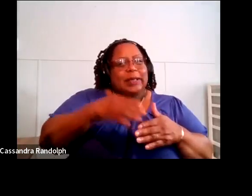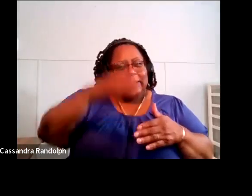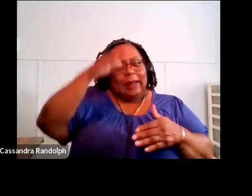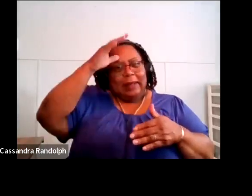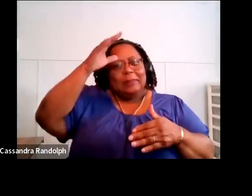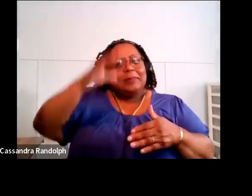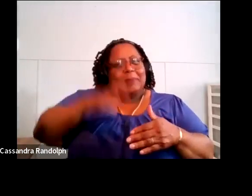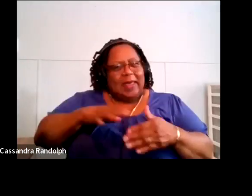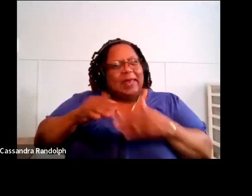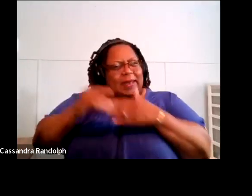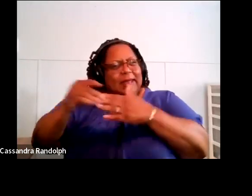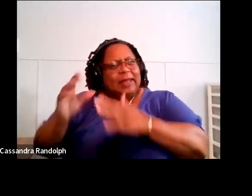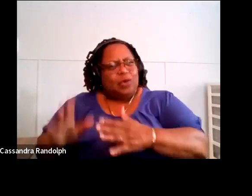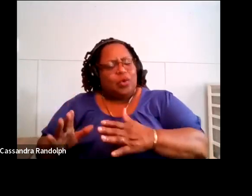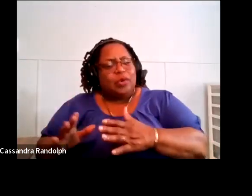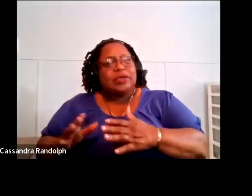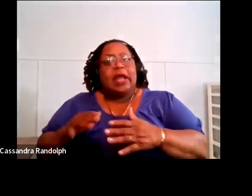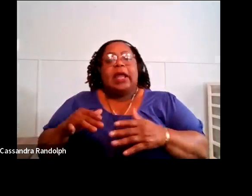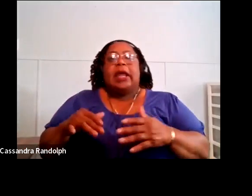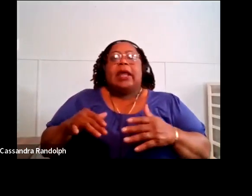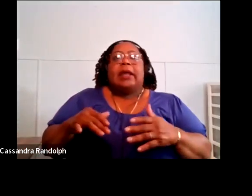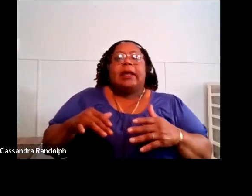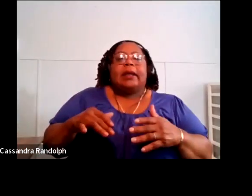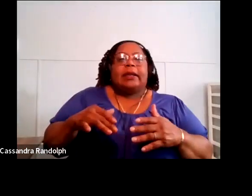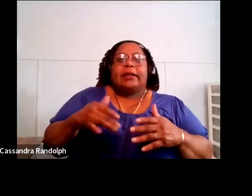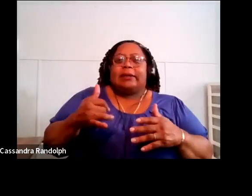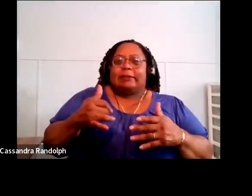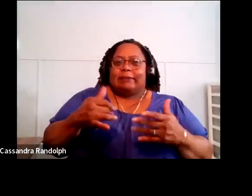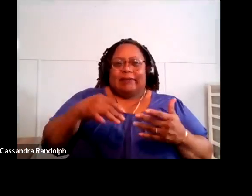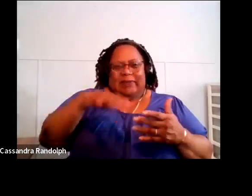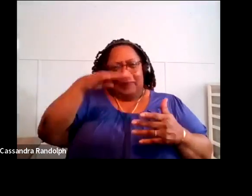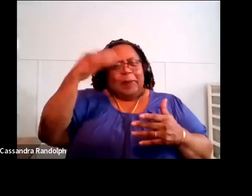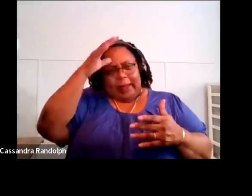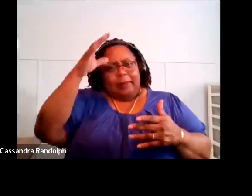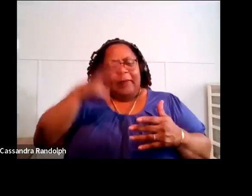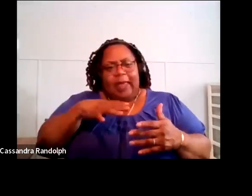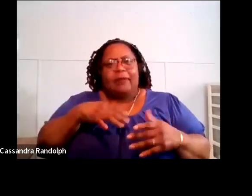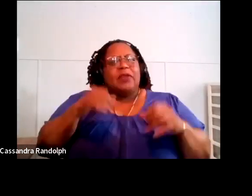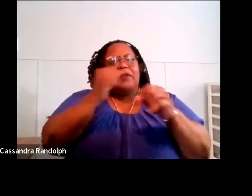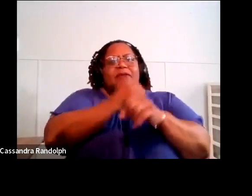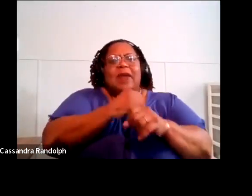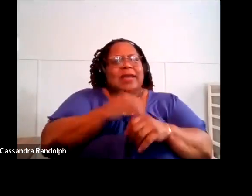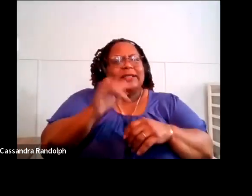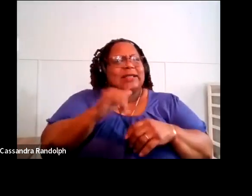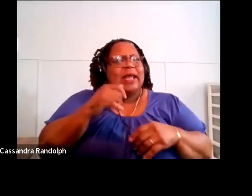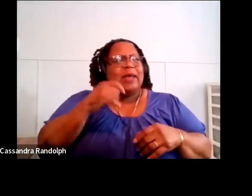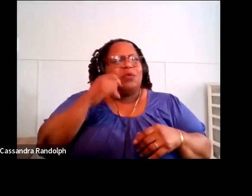on how we reduce the adversity between our male counterparts,